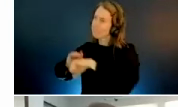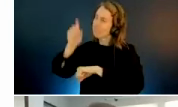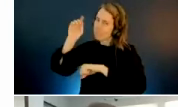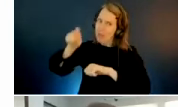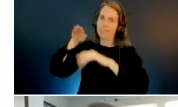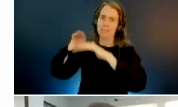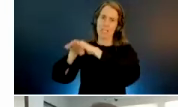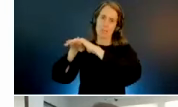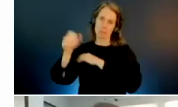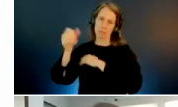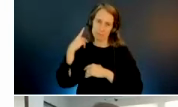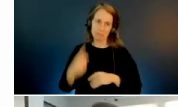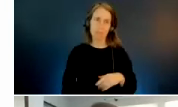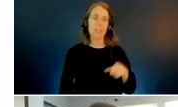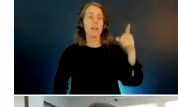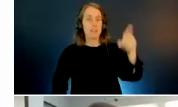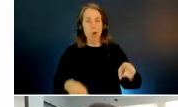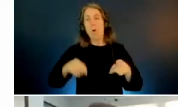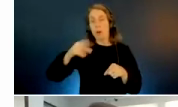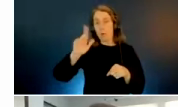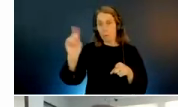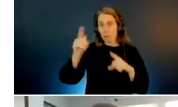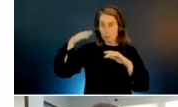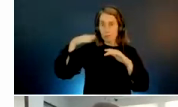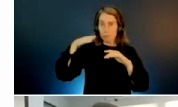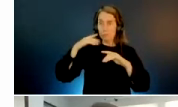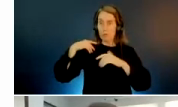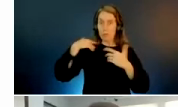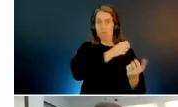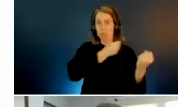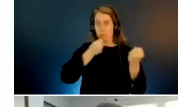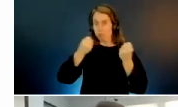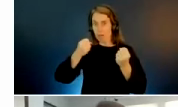that you're supposed to be voting with and you can vote from your car you don't have to exit your car